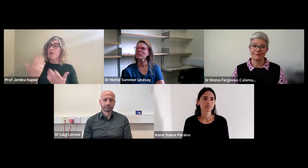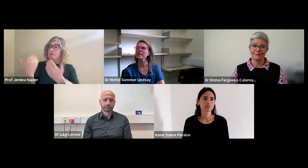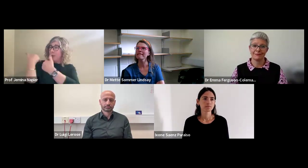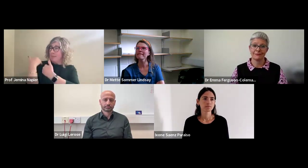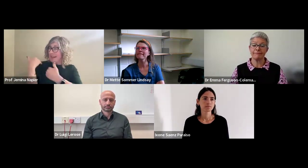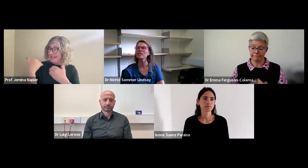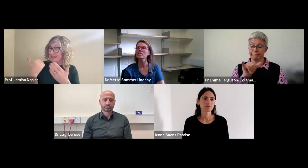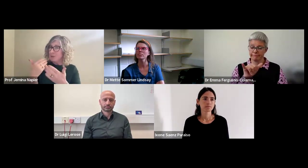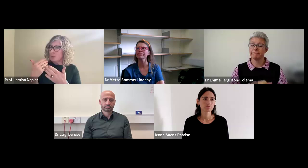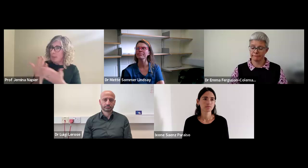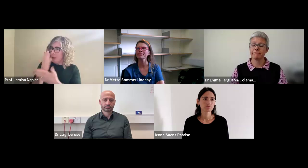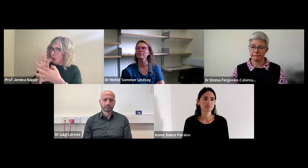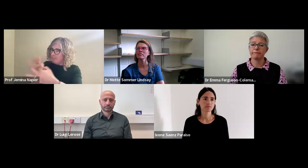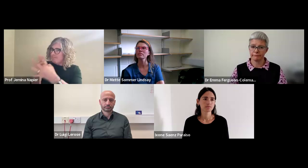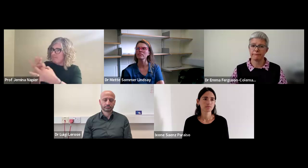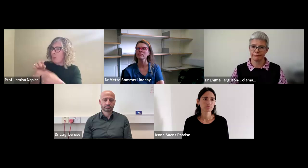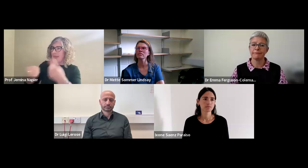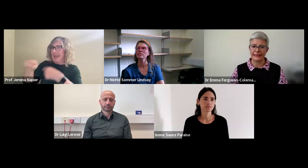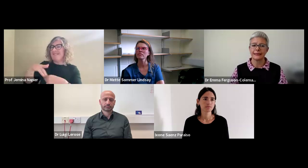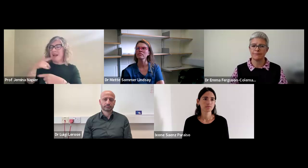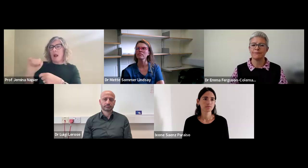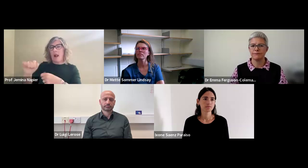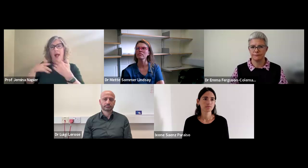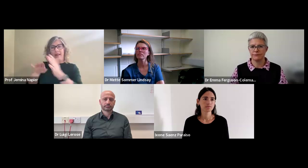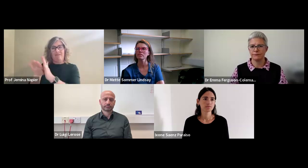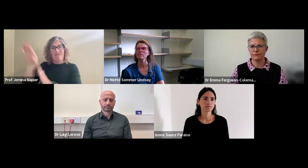experience in society, we feel perhaps an extra responsibility to ensure that